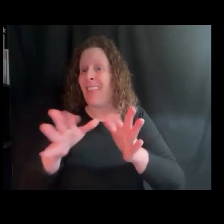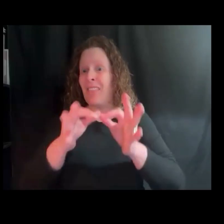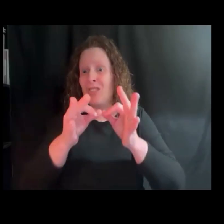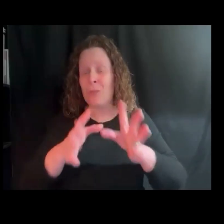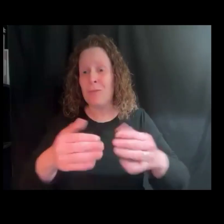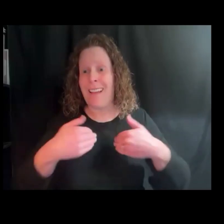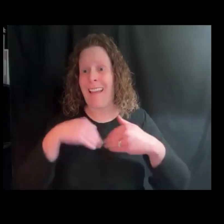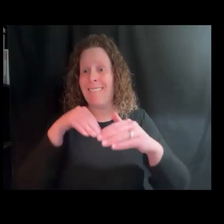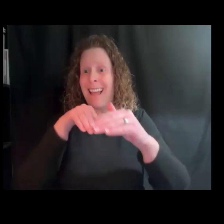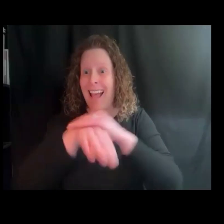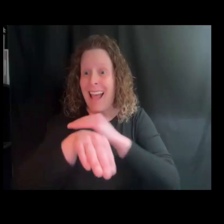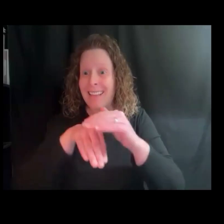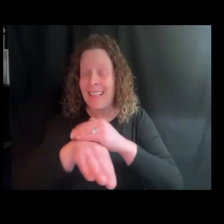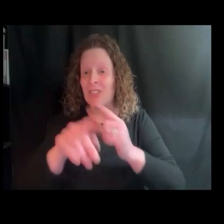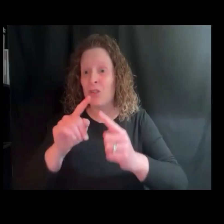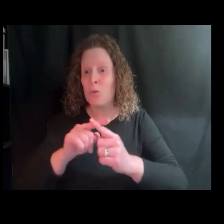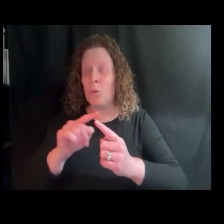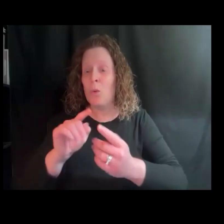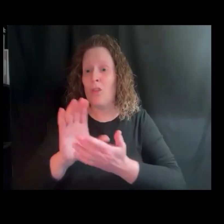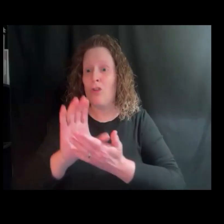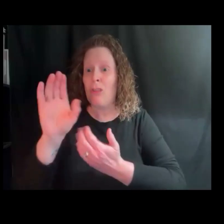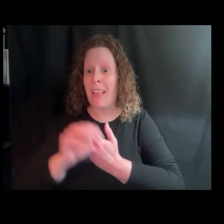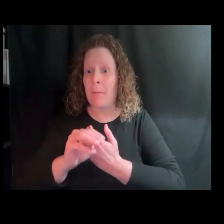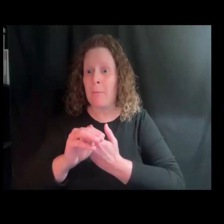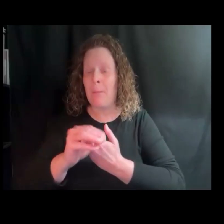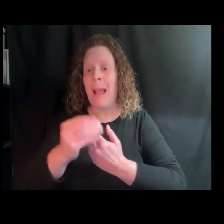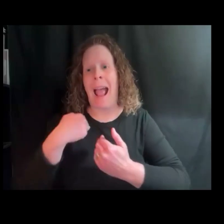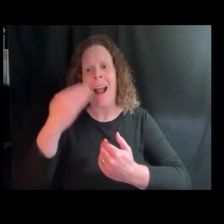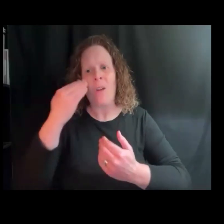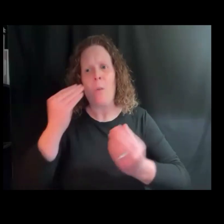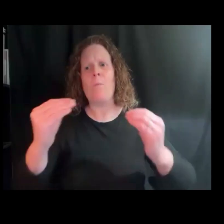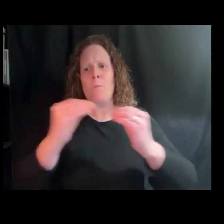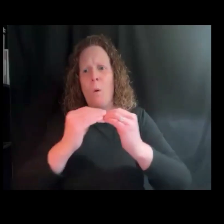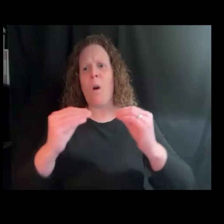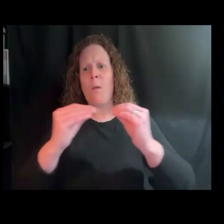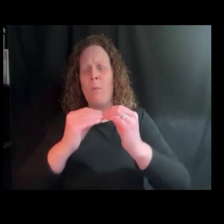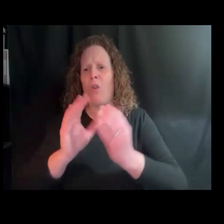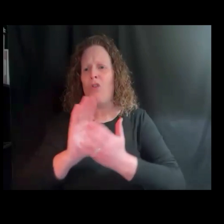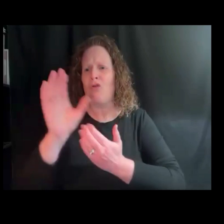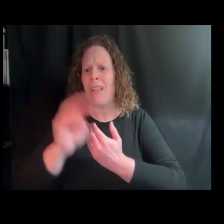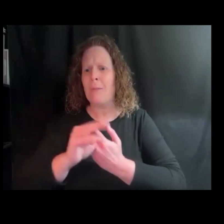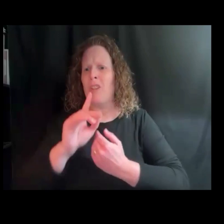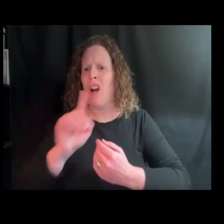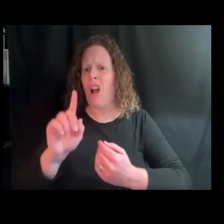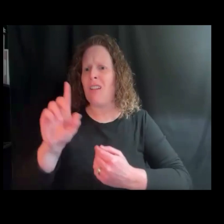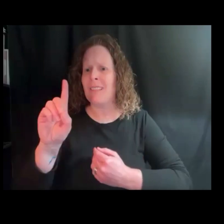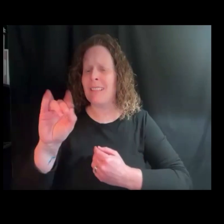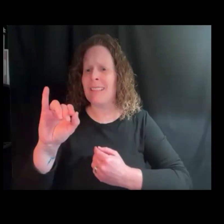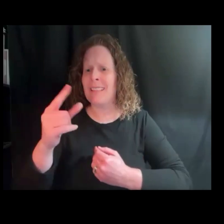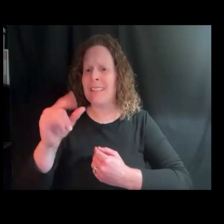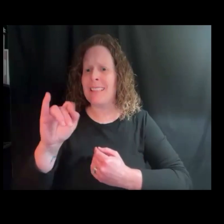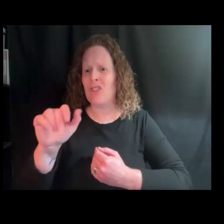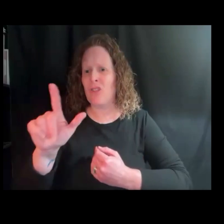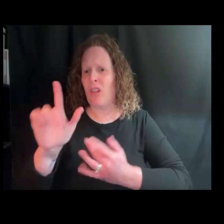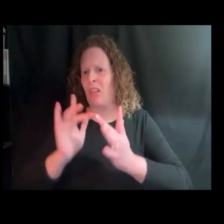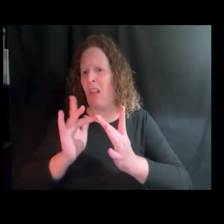copy of that. Make sure the interpreter has access to the curriculum. I know more and more curriculums